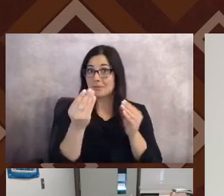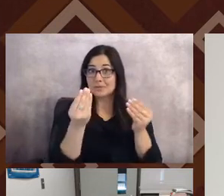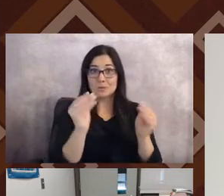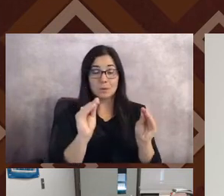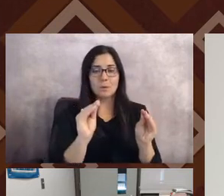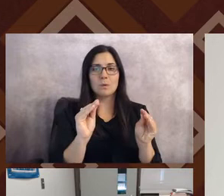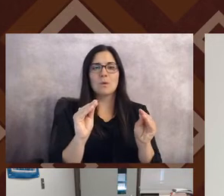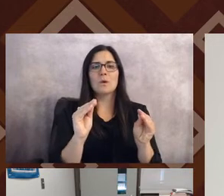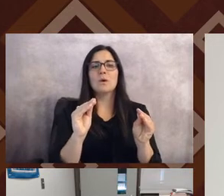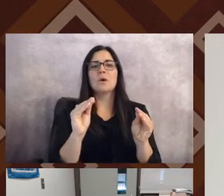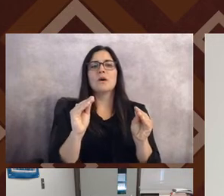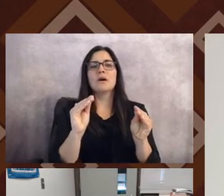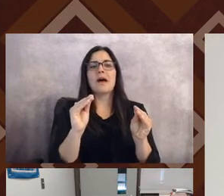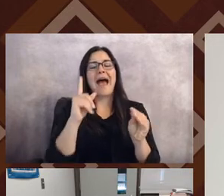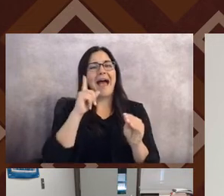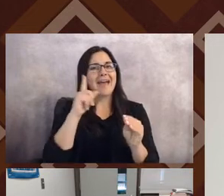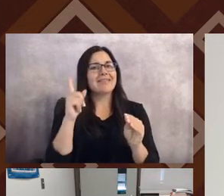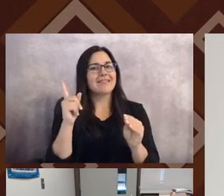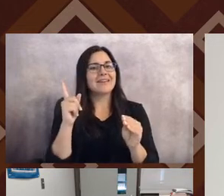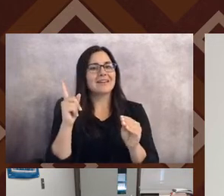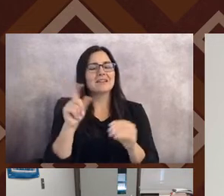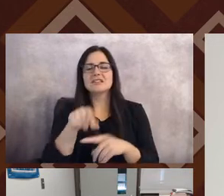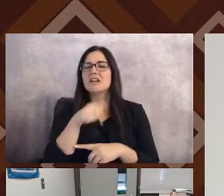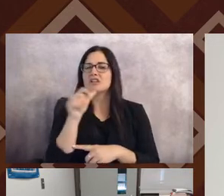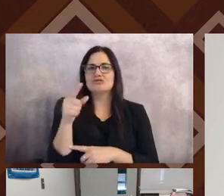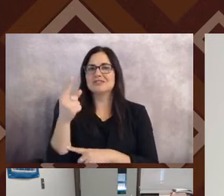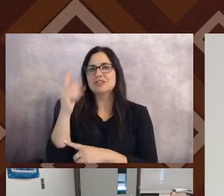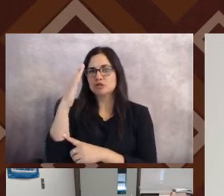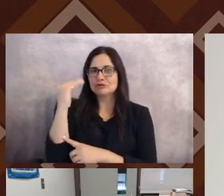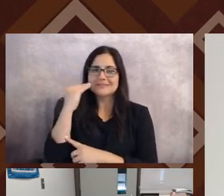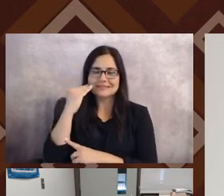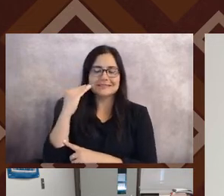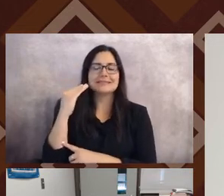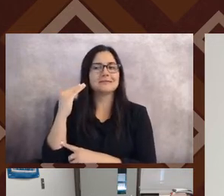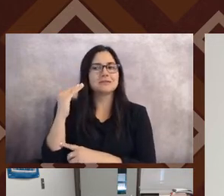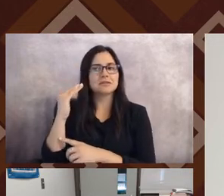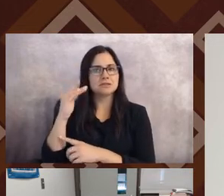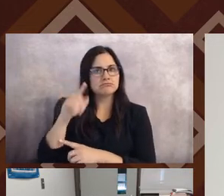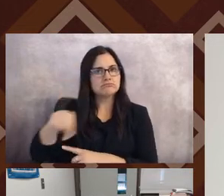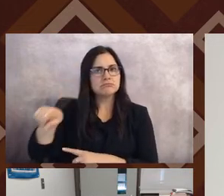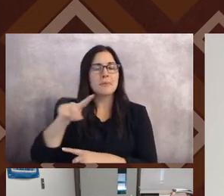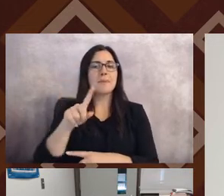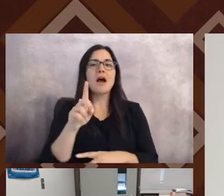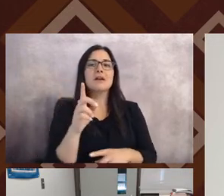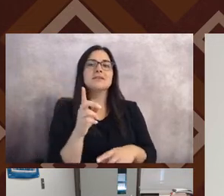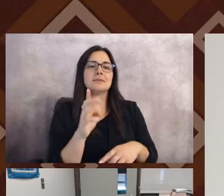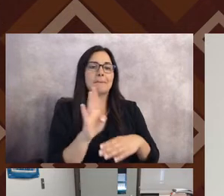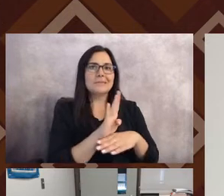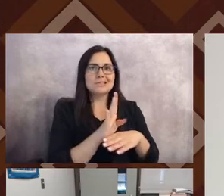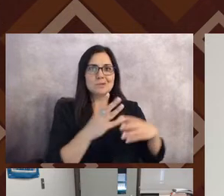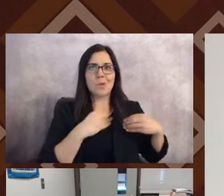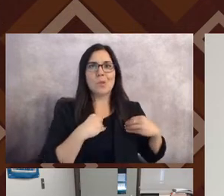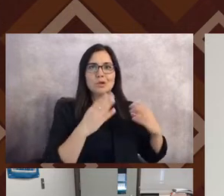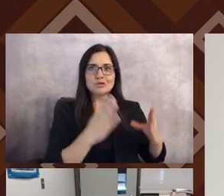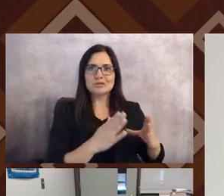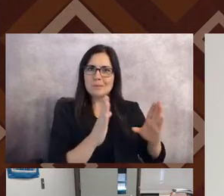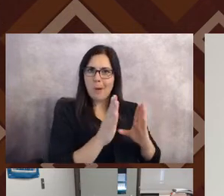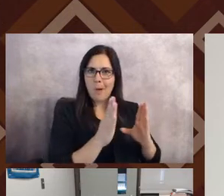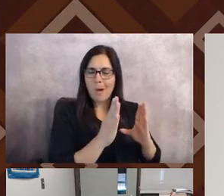I think a lot of not just Korean store owners, but small business owners in general, they put a lot into their business.